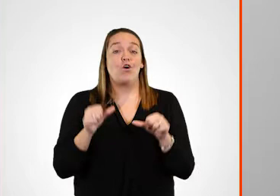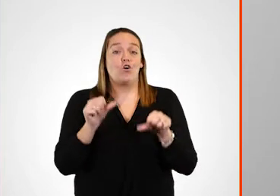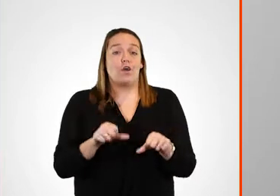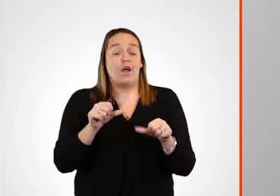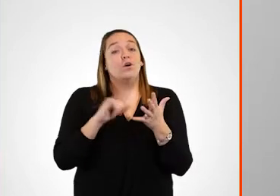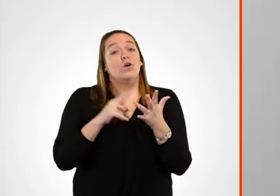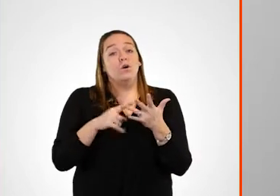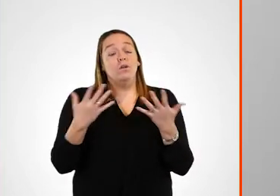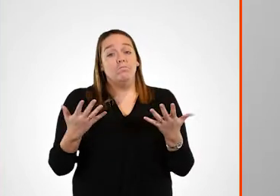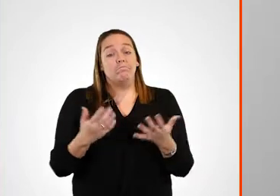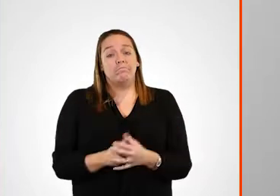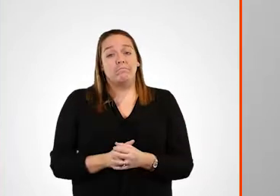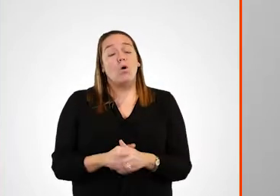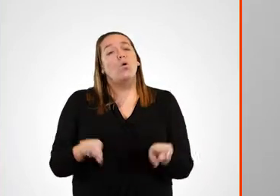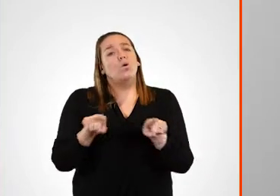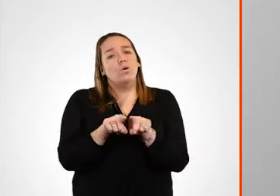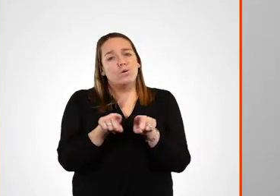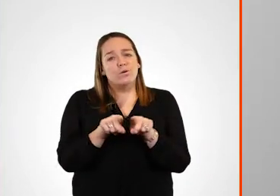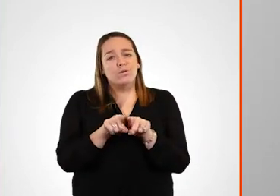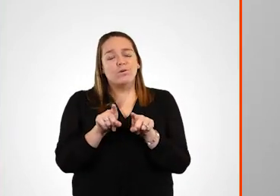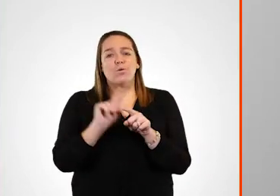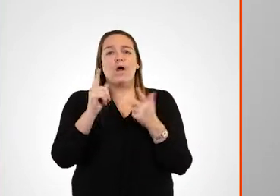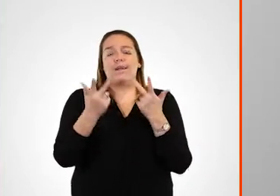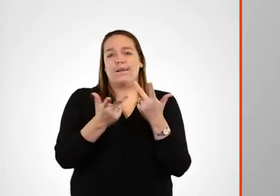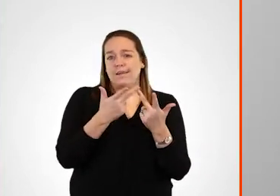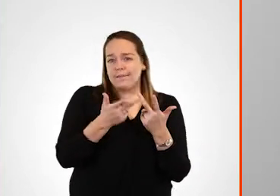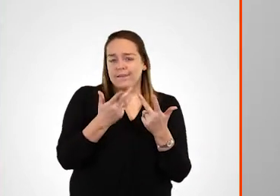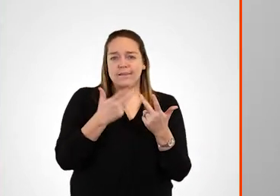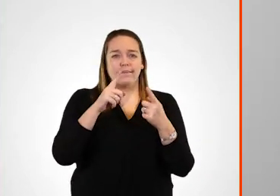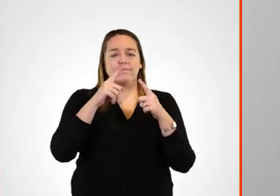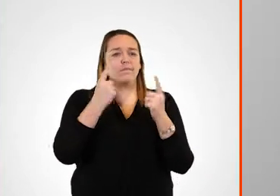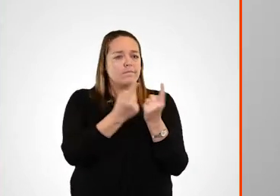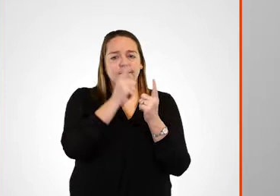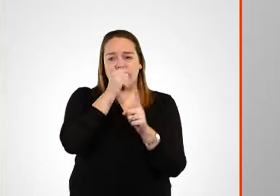So what are some factors that also affect progress?